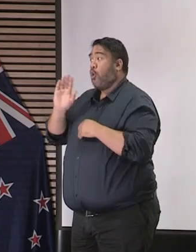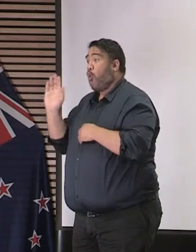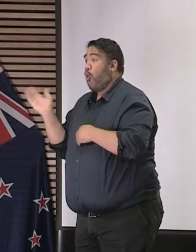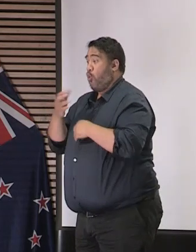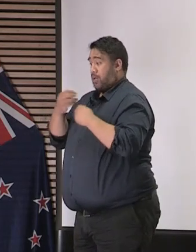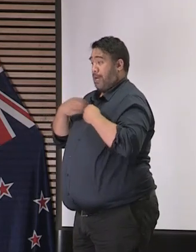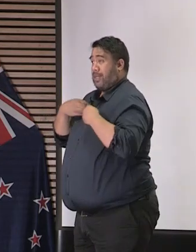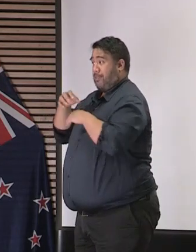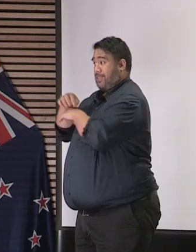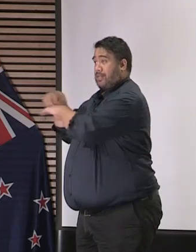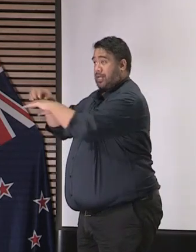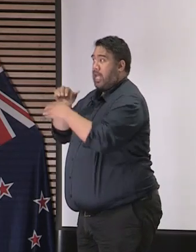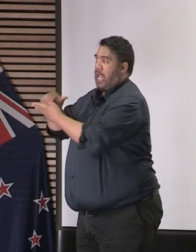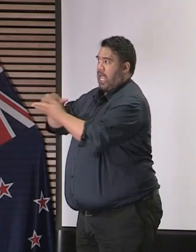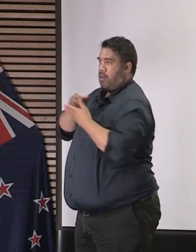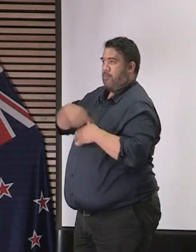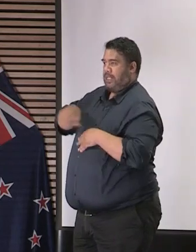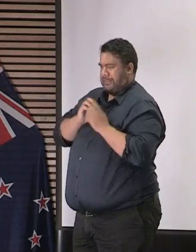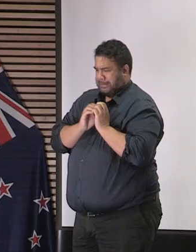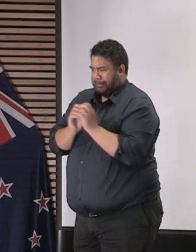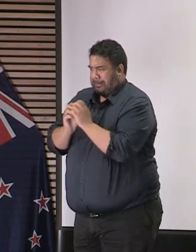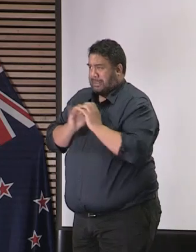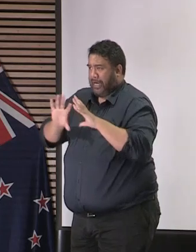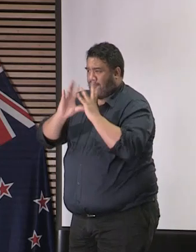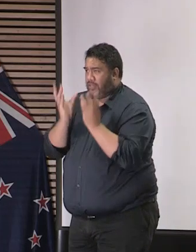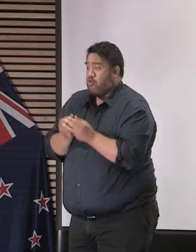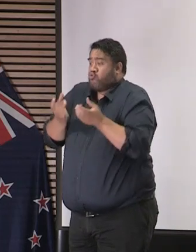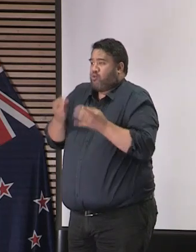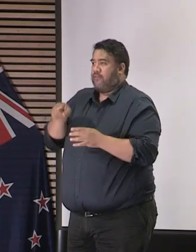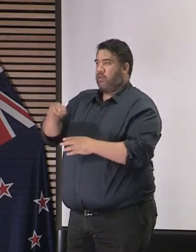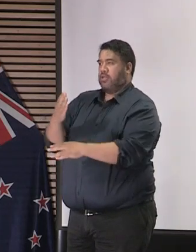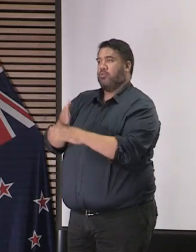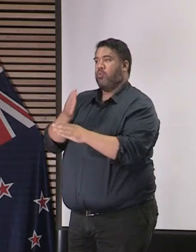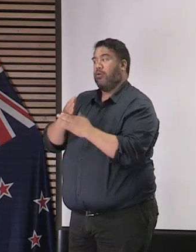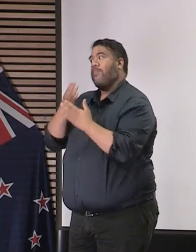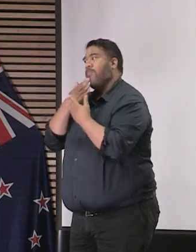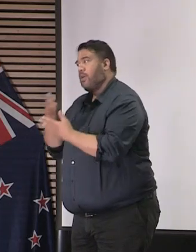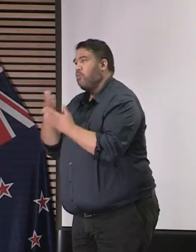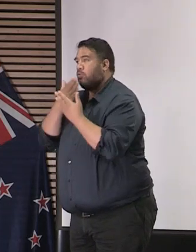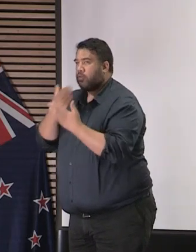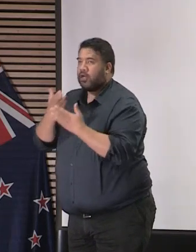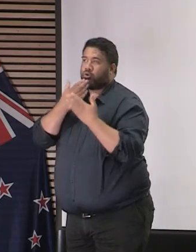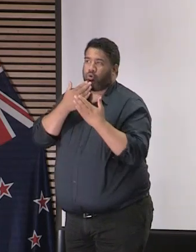period. I whatn't to acknowledge all of the people at the Ministry of Education and all of the suppliers who